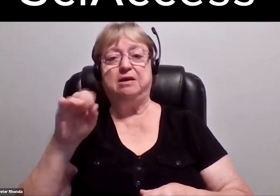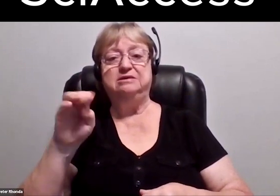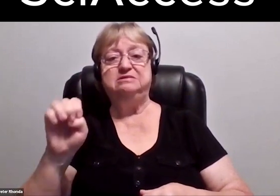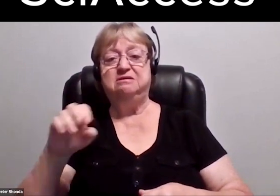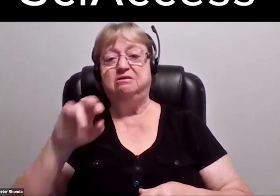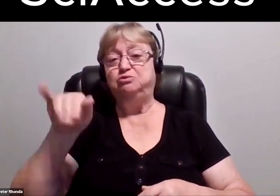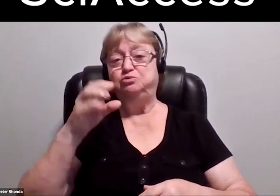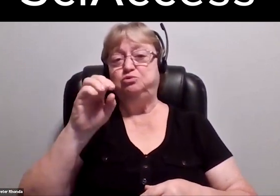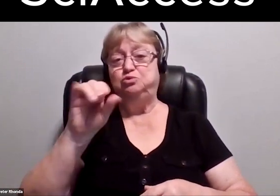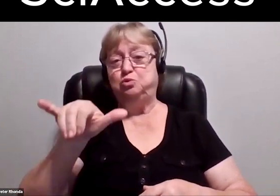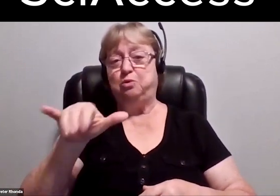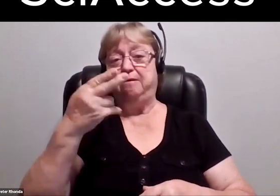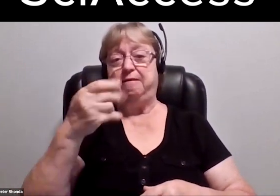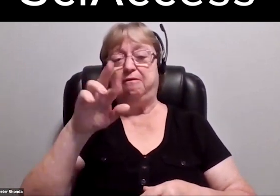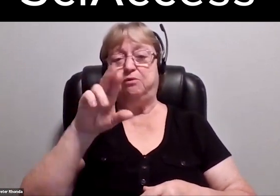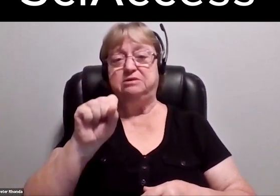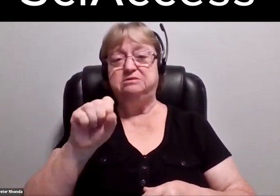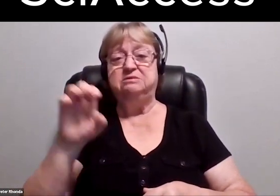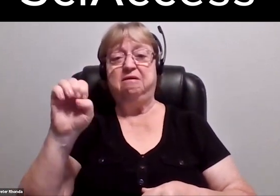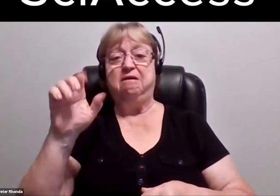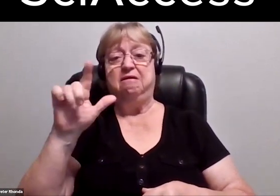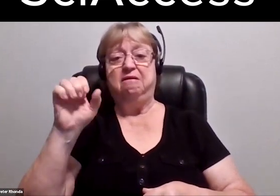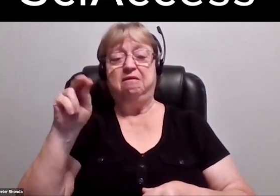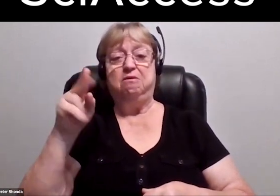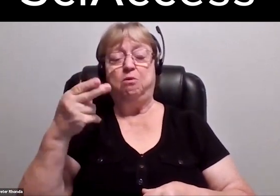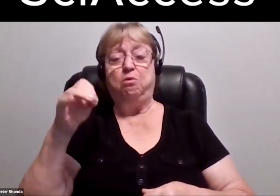but we do partner with a number of state agencies